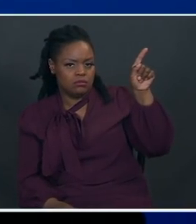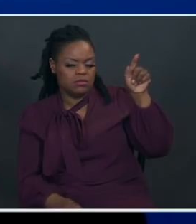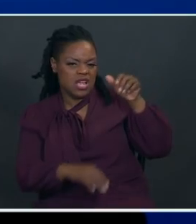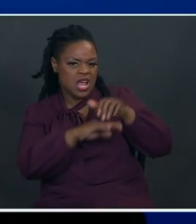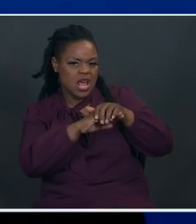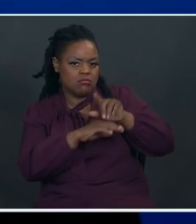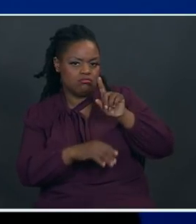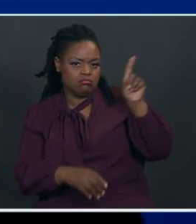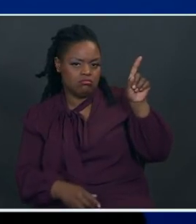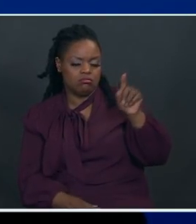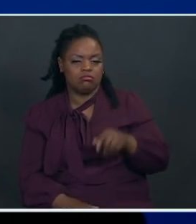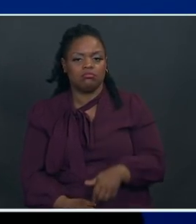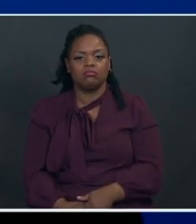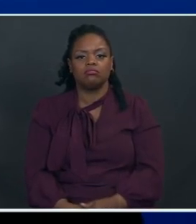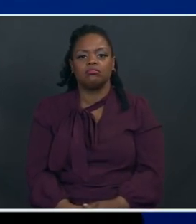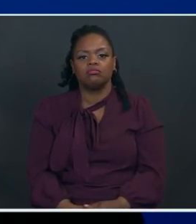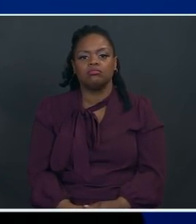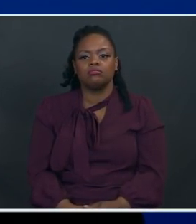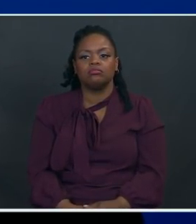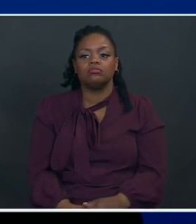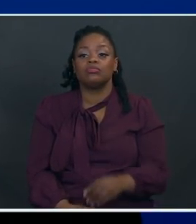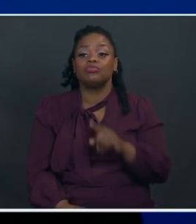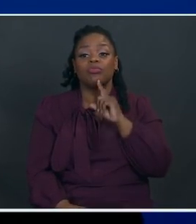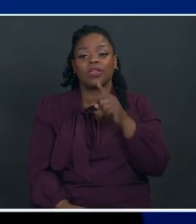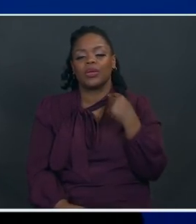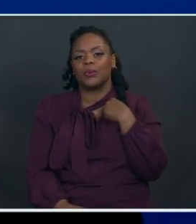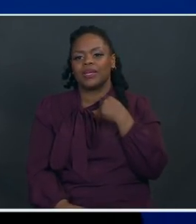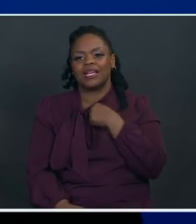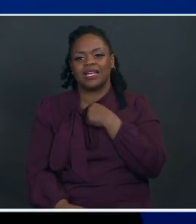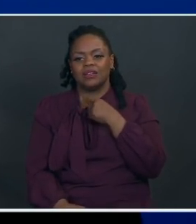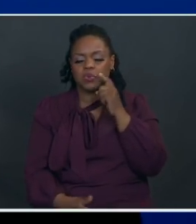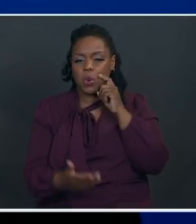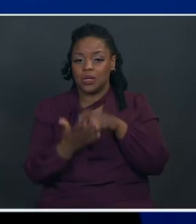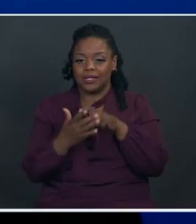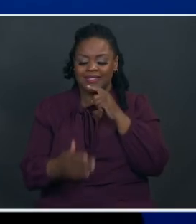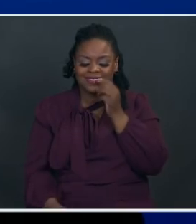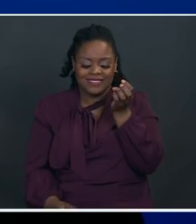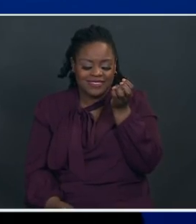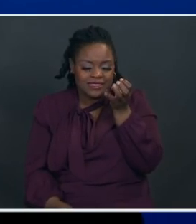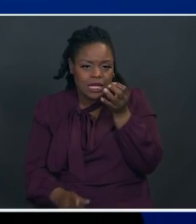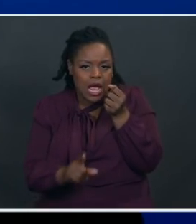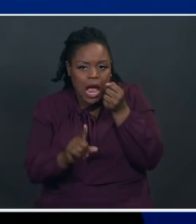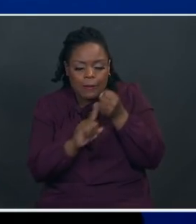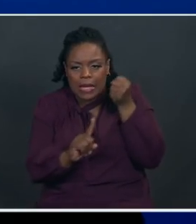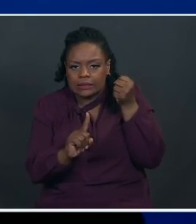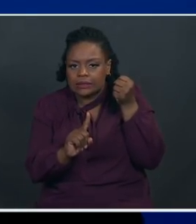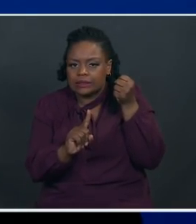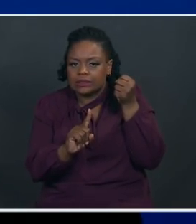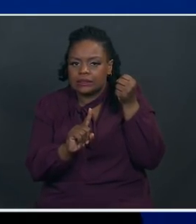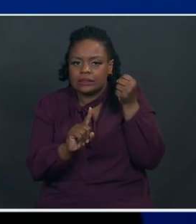if at all, impact on vaccine induced antibodies and very little impact on anything else.